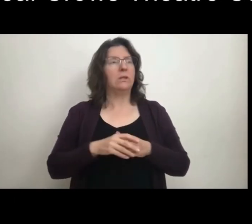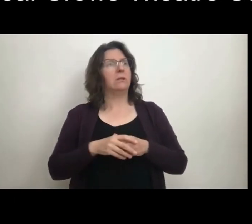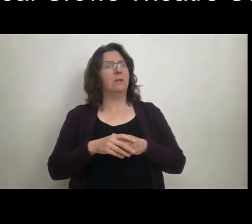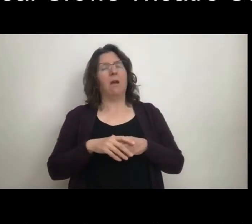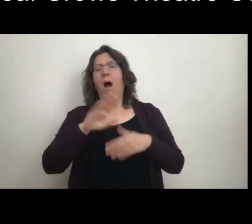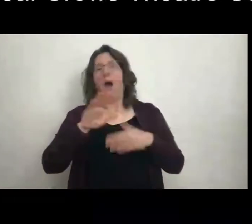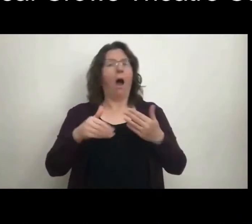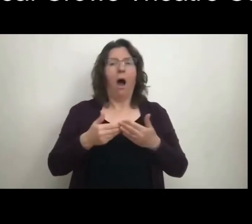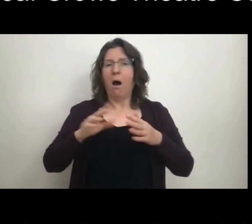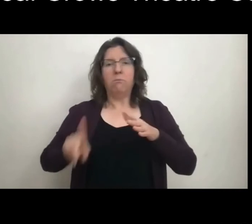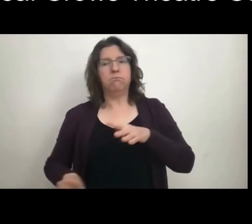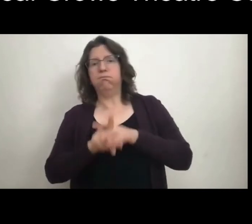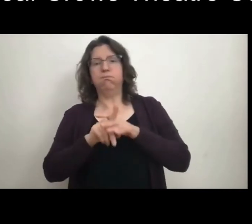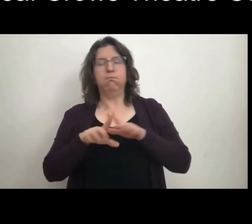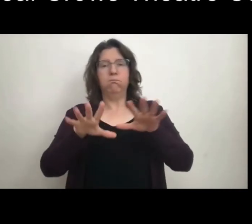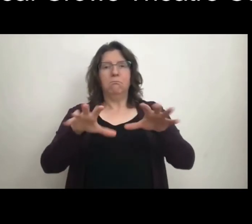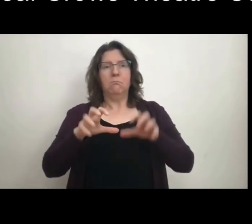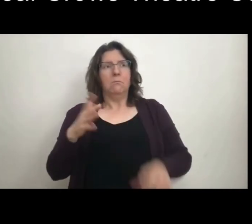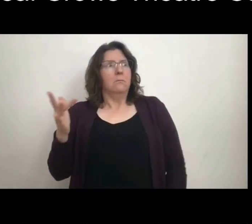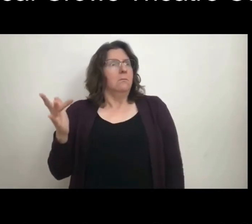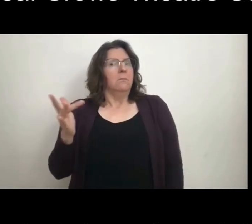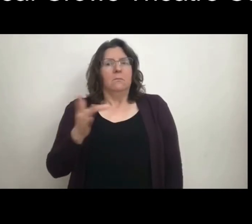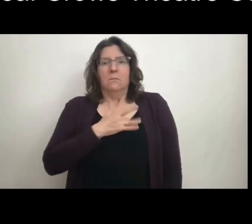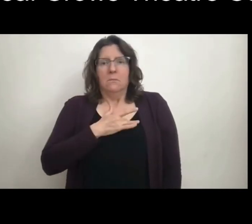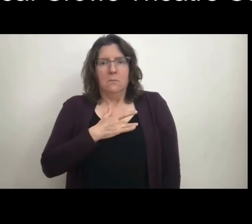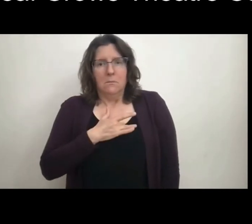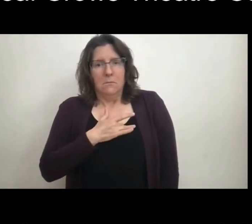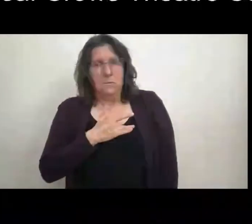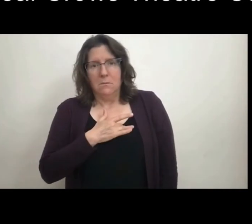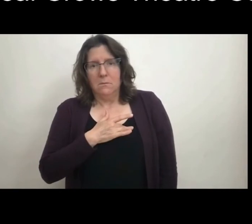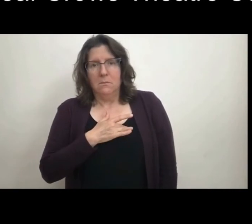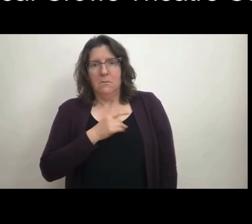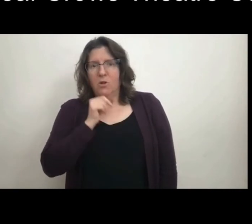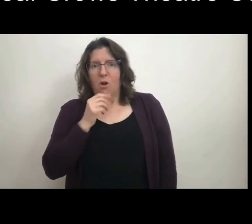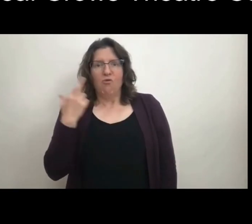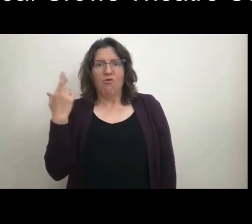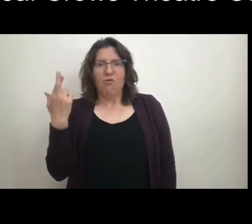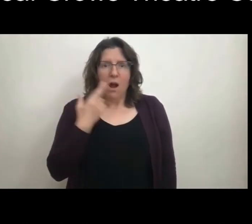everyone in the audience was moved by the show.